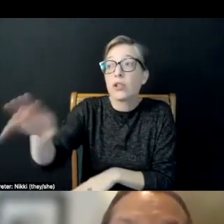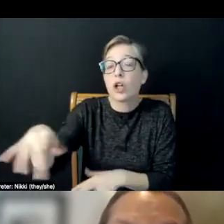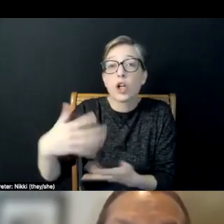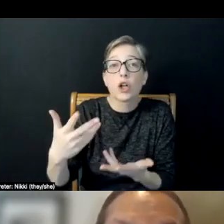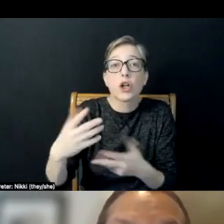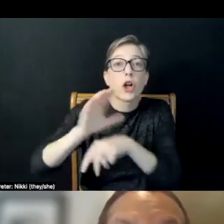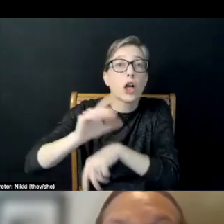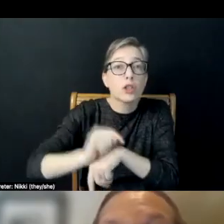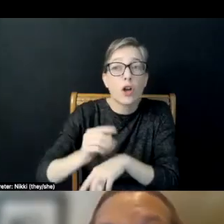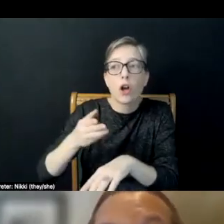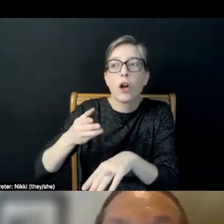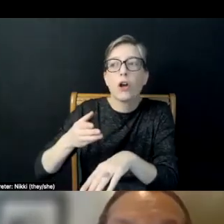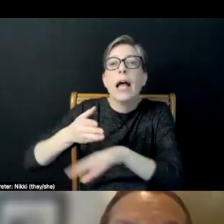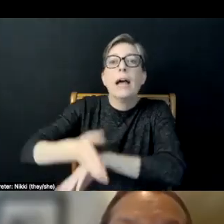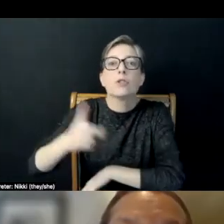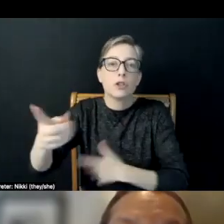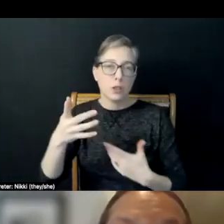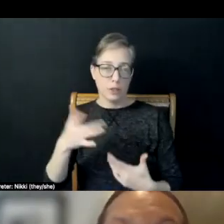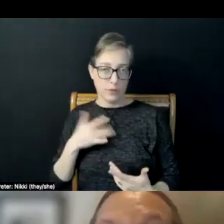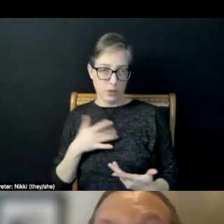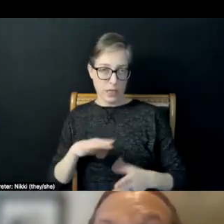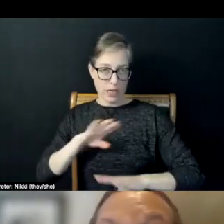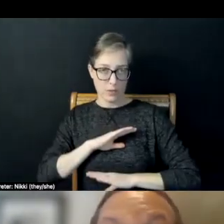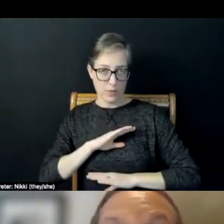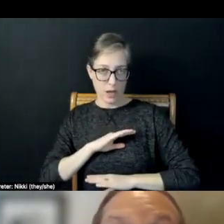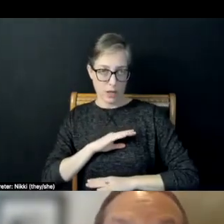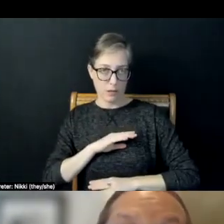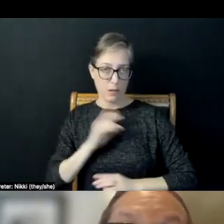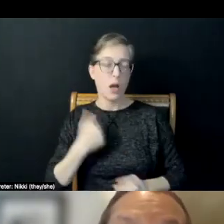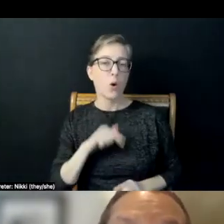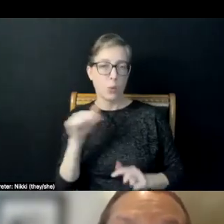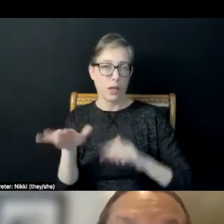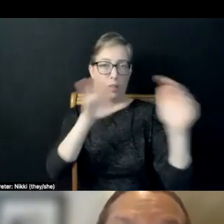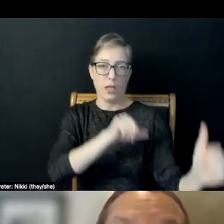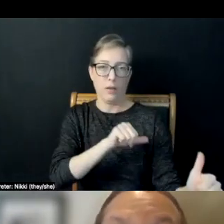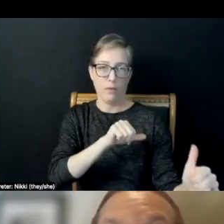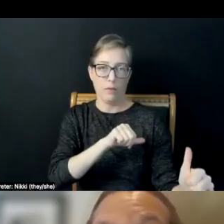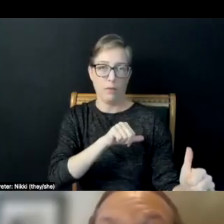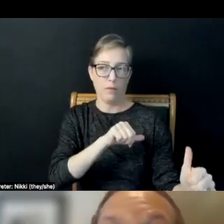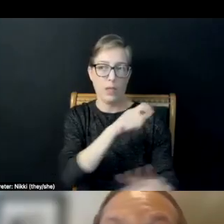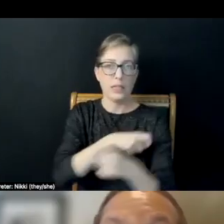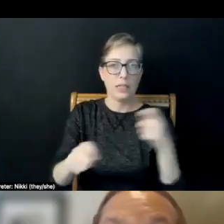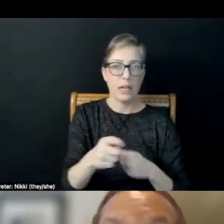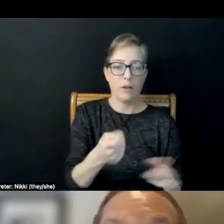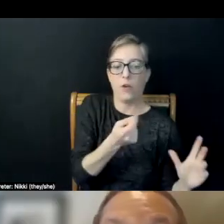satisfied, that we would have been able to leave the NICU rather it being when we had fulfilled what we need to fill and we were satisfied.